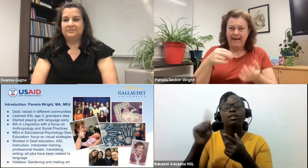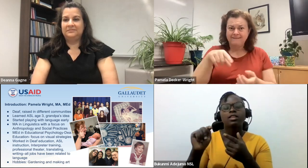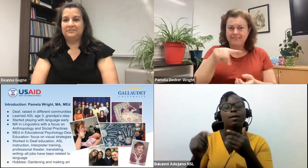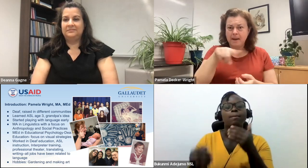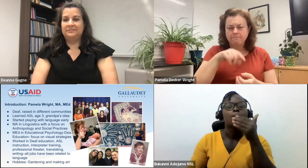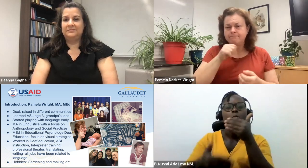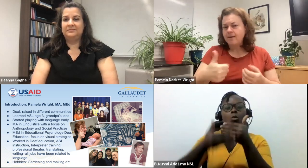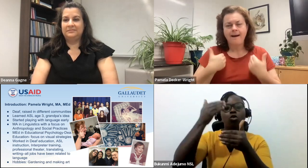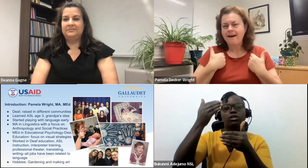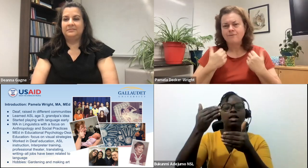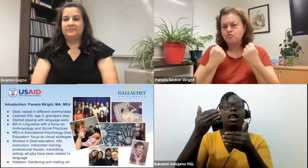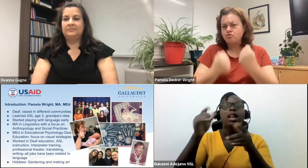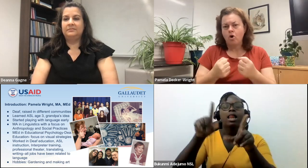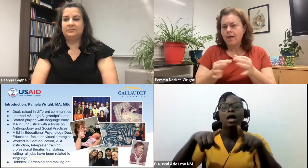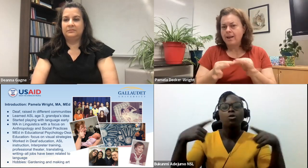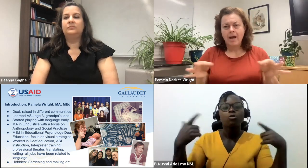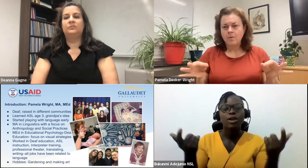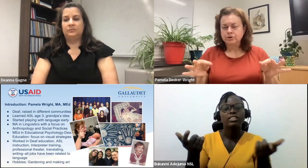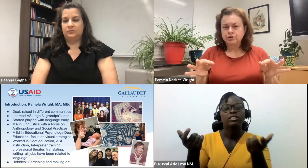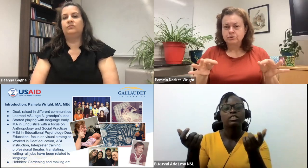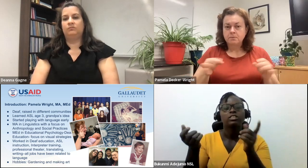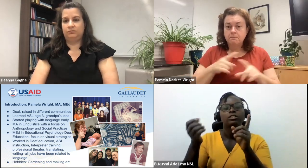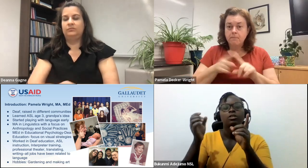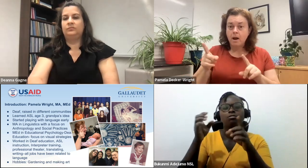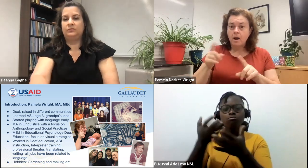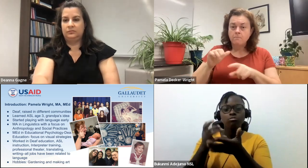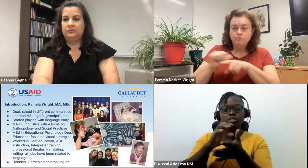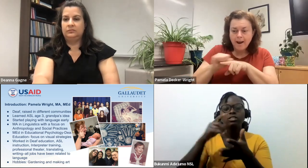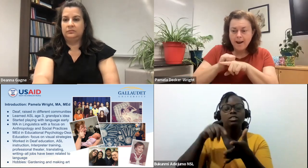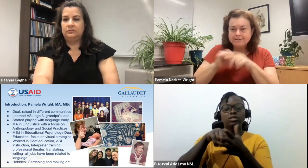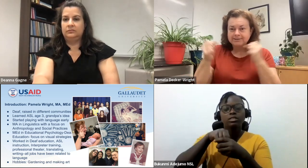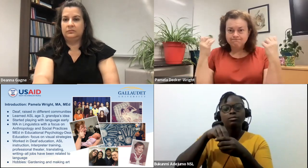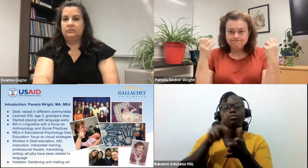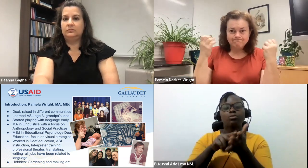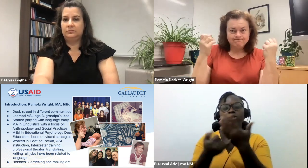and in that project many of these people did not have access or strong language.